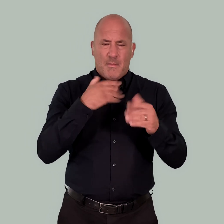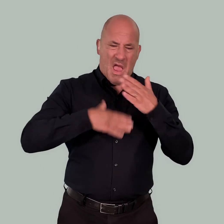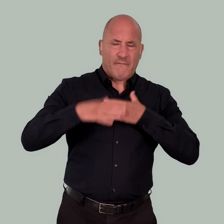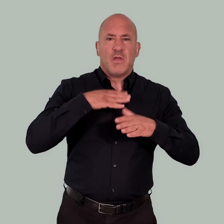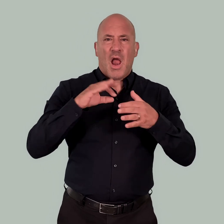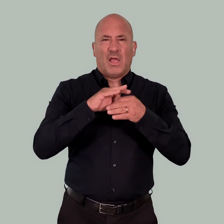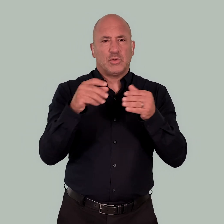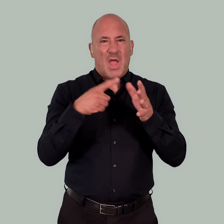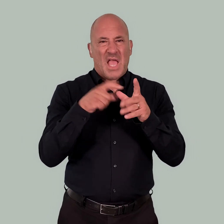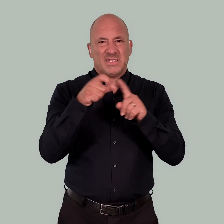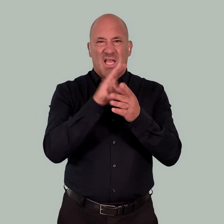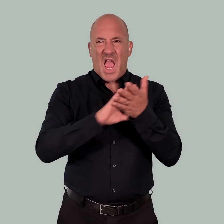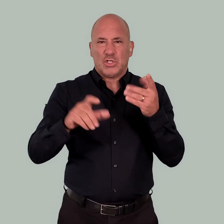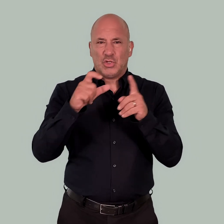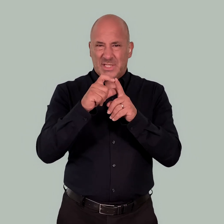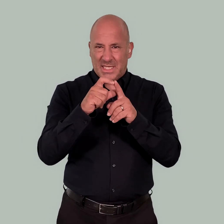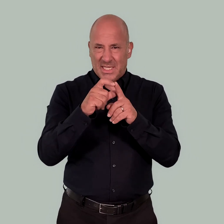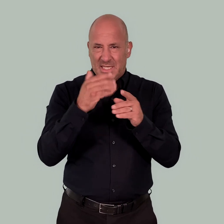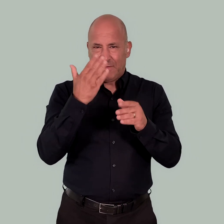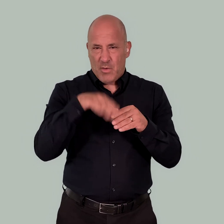displaying the characteristics associated with ADHD